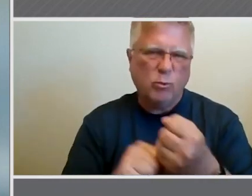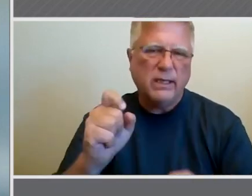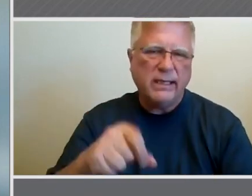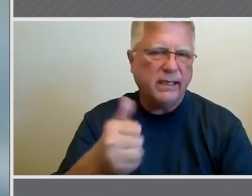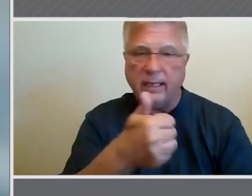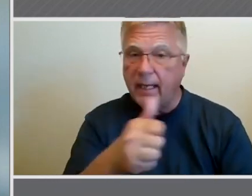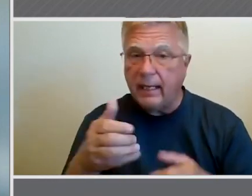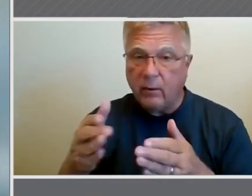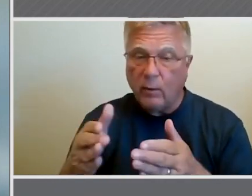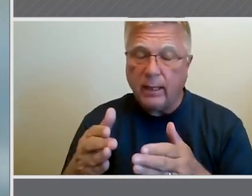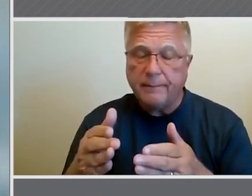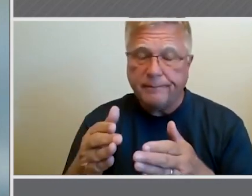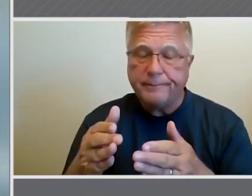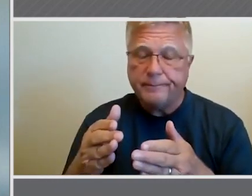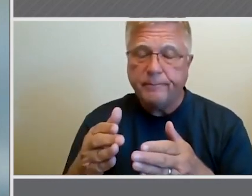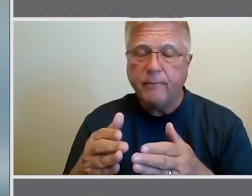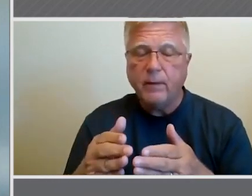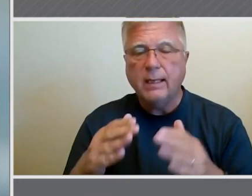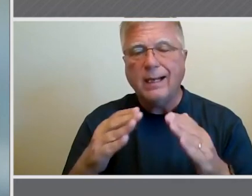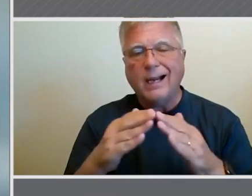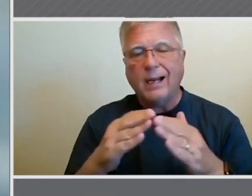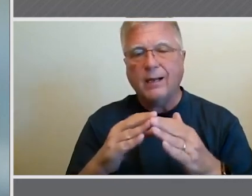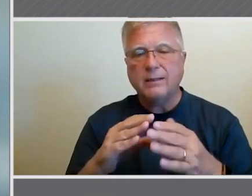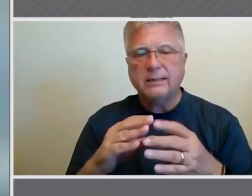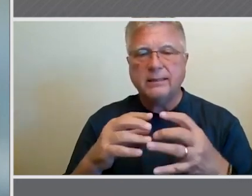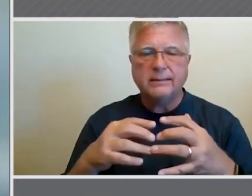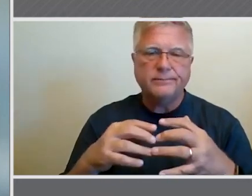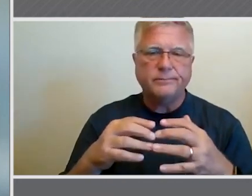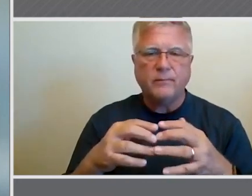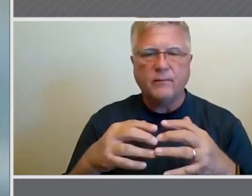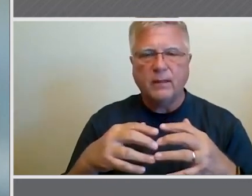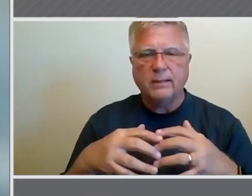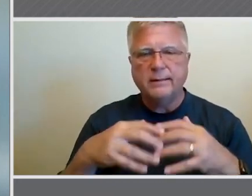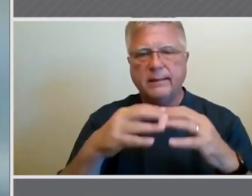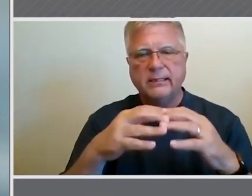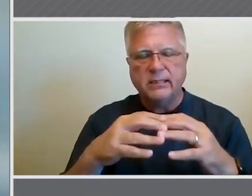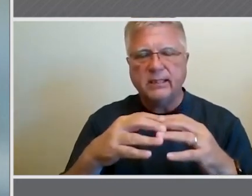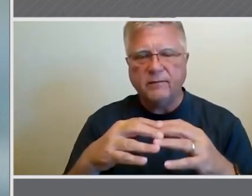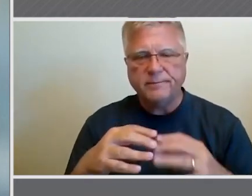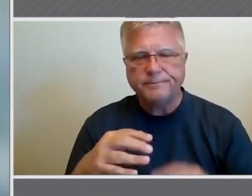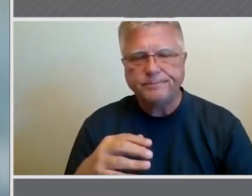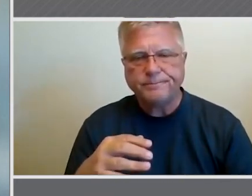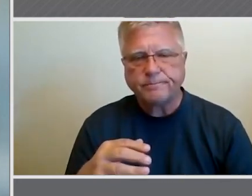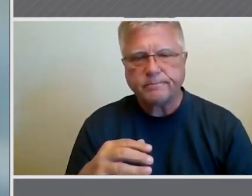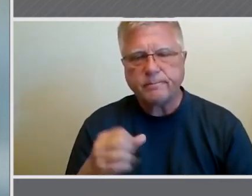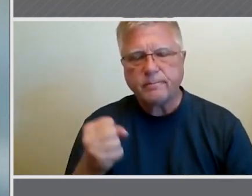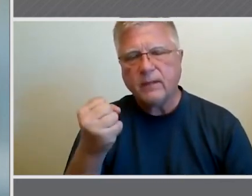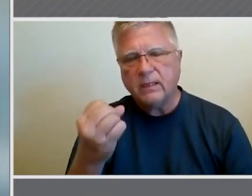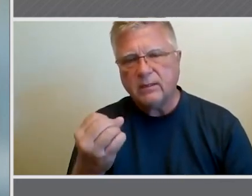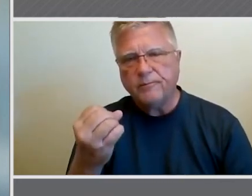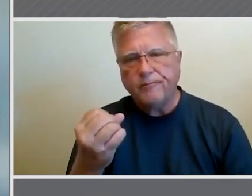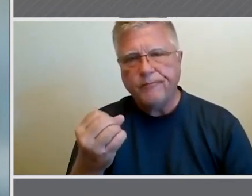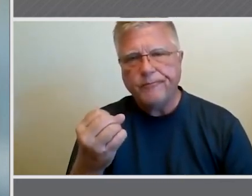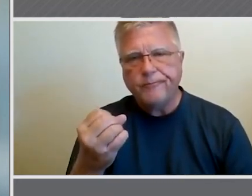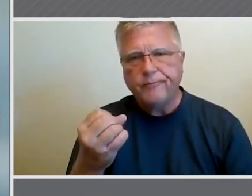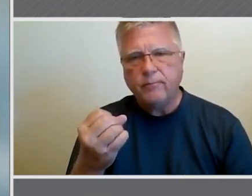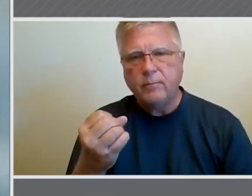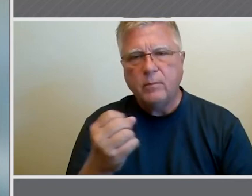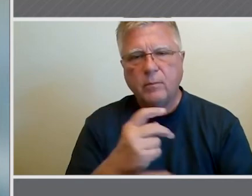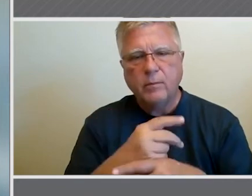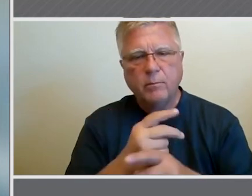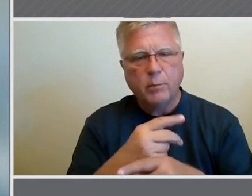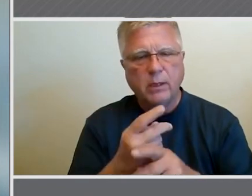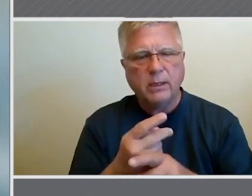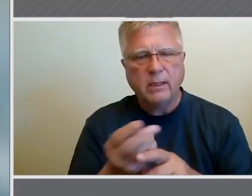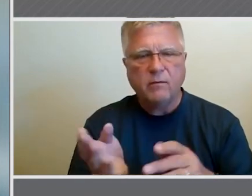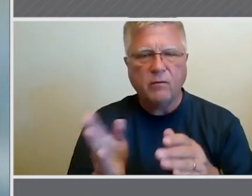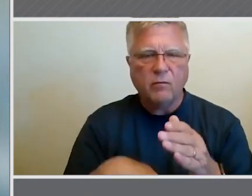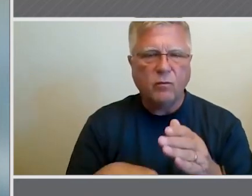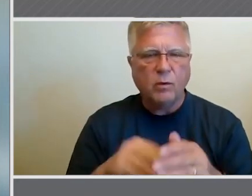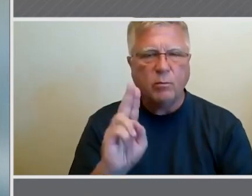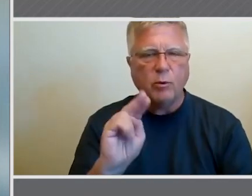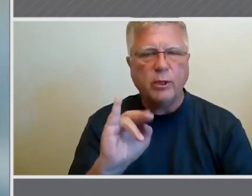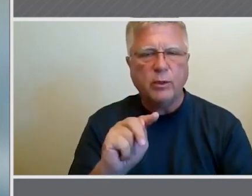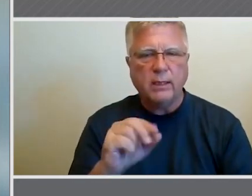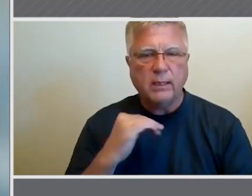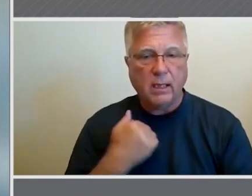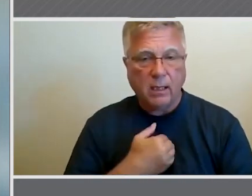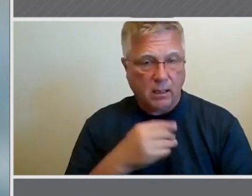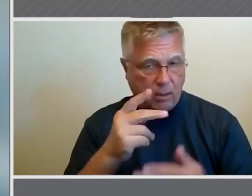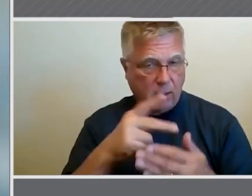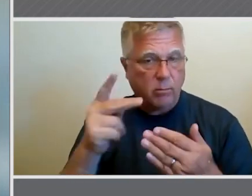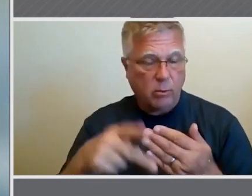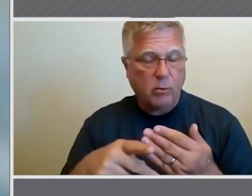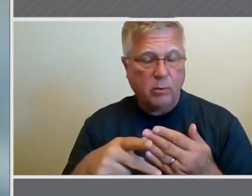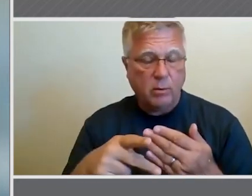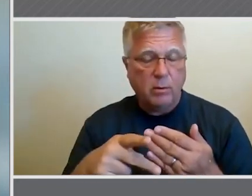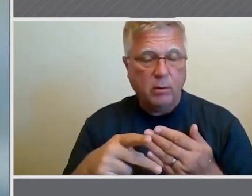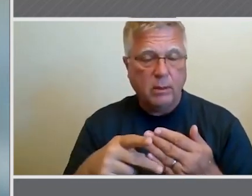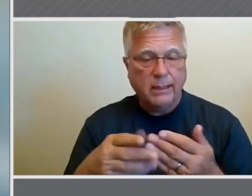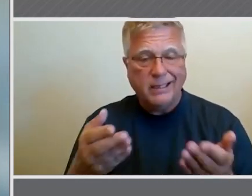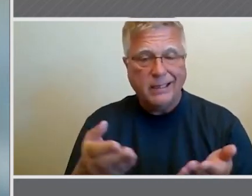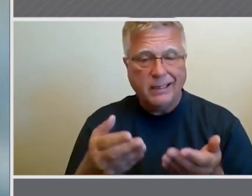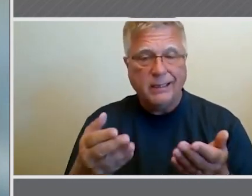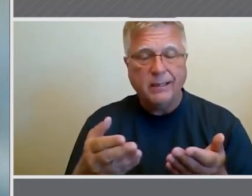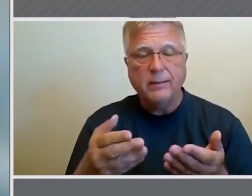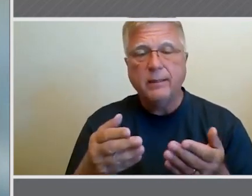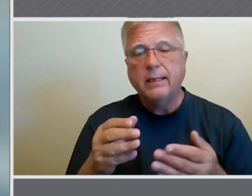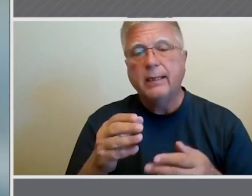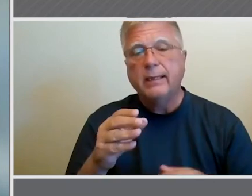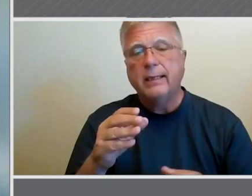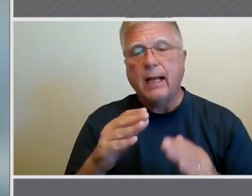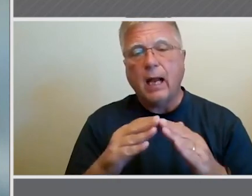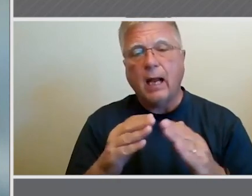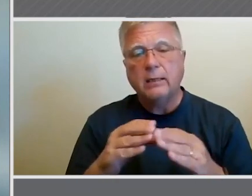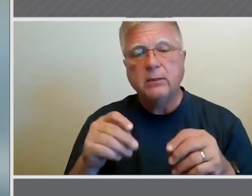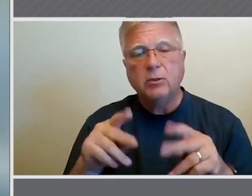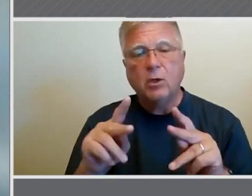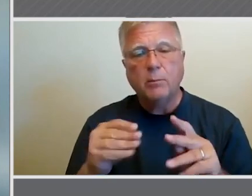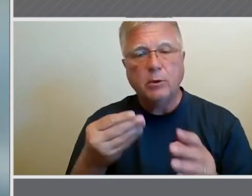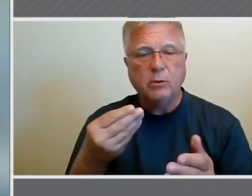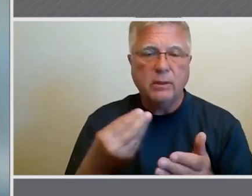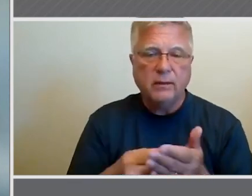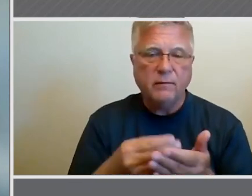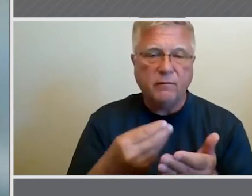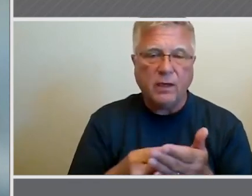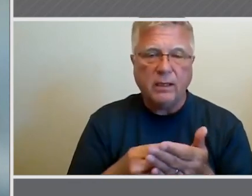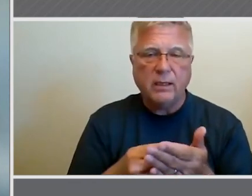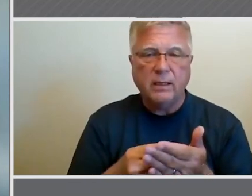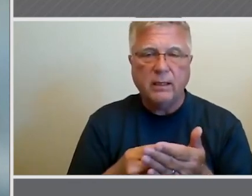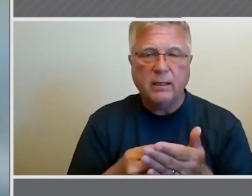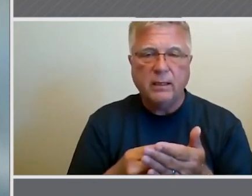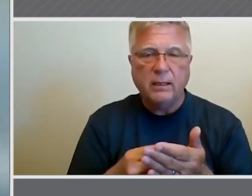So, I'm in the production of affordable units, our programs in the housing Opportunity Fund.